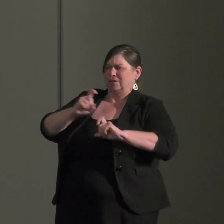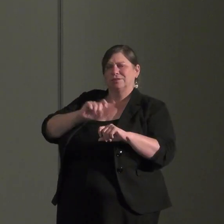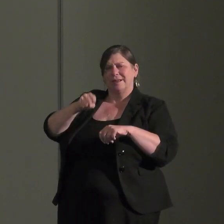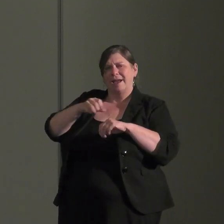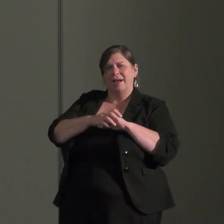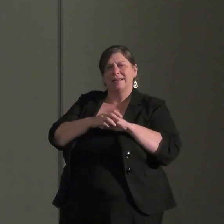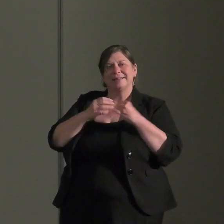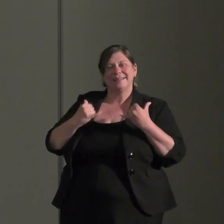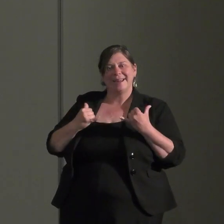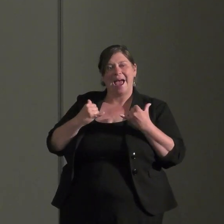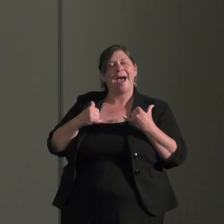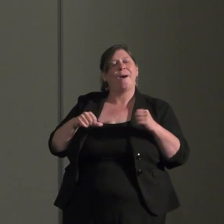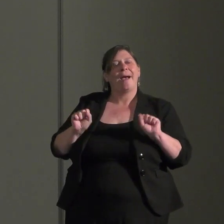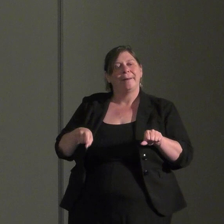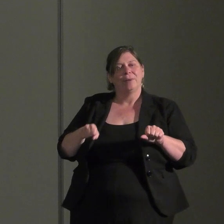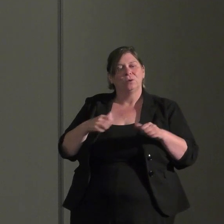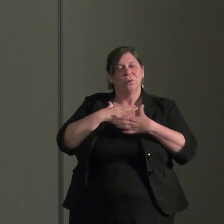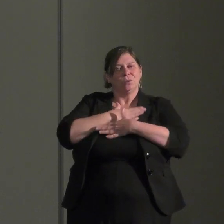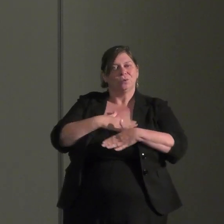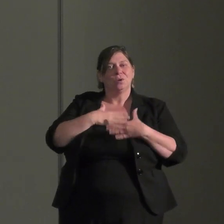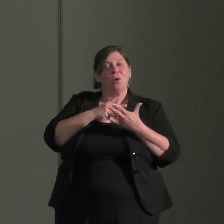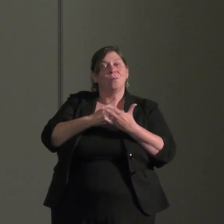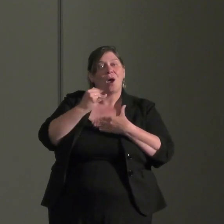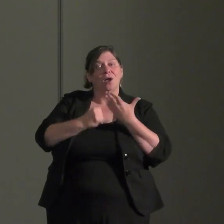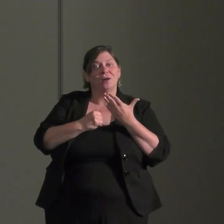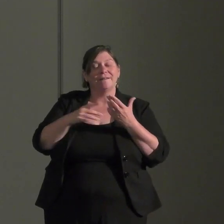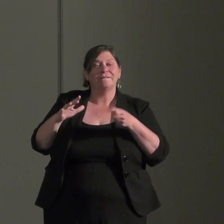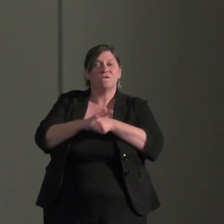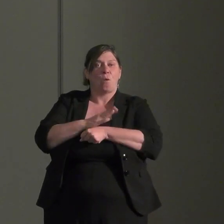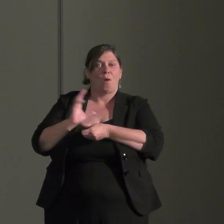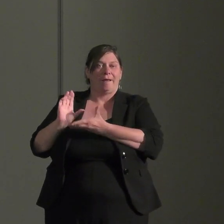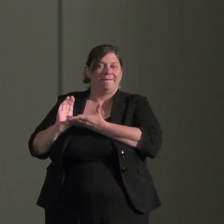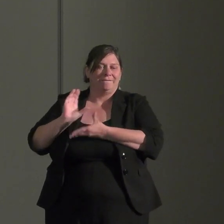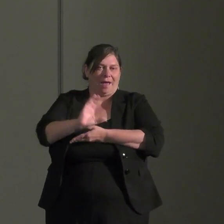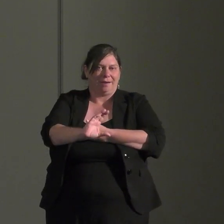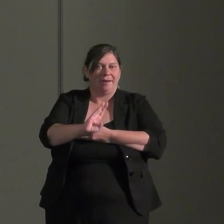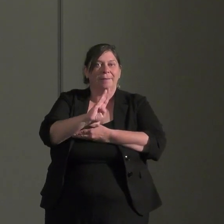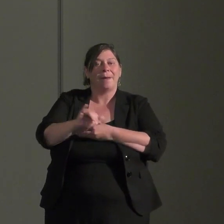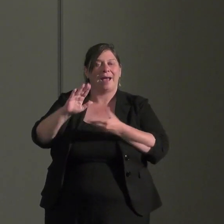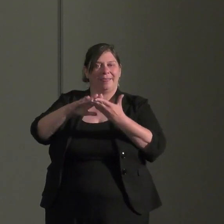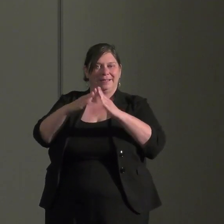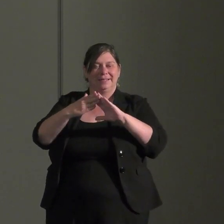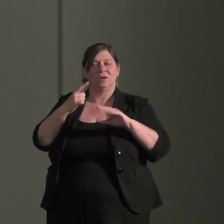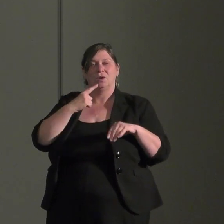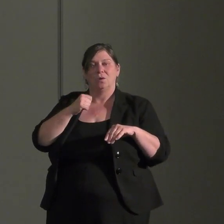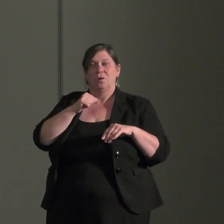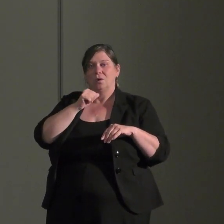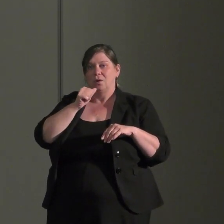are now able to enjoy projects that come fully funded by cities we did rely on that initially